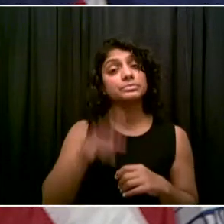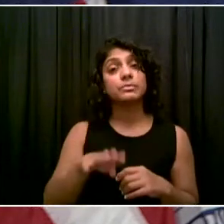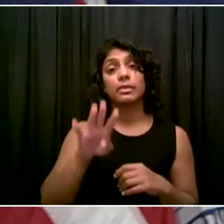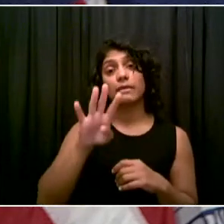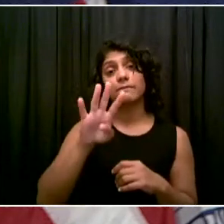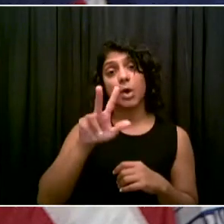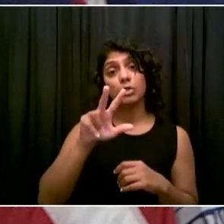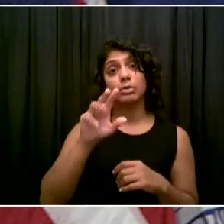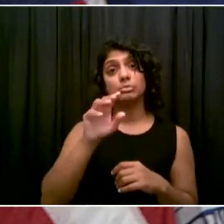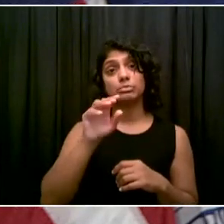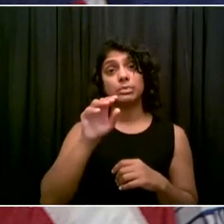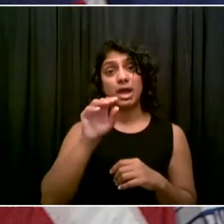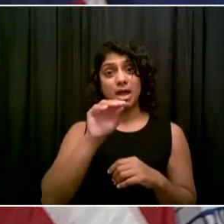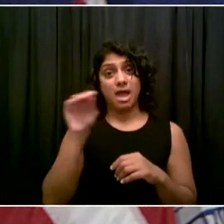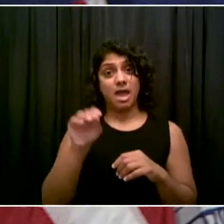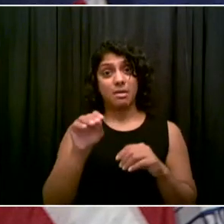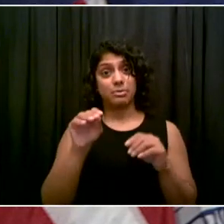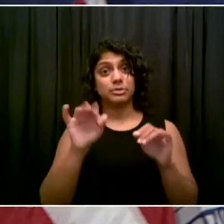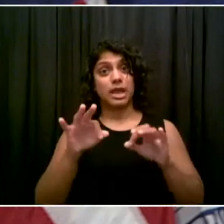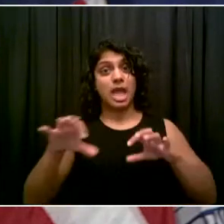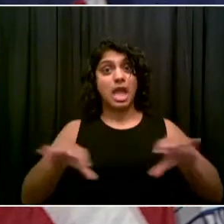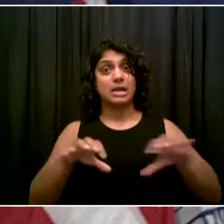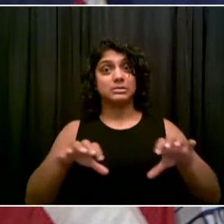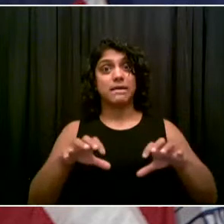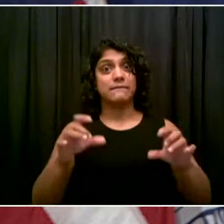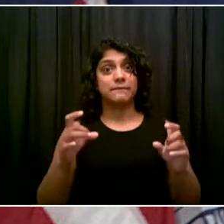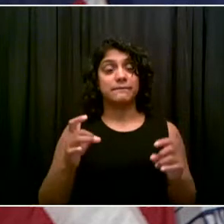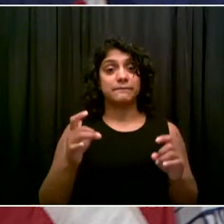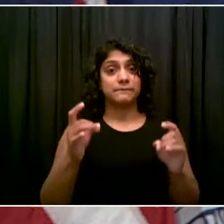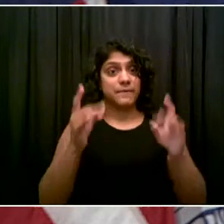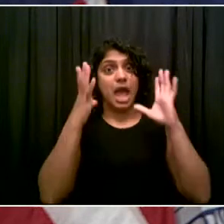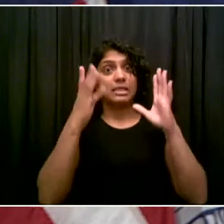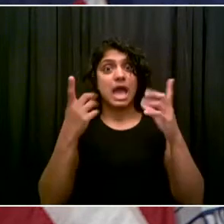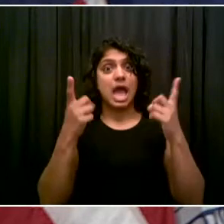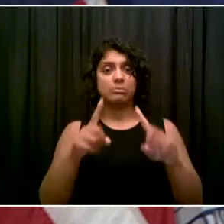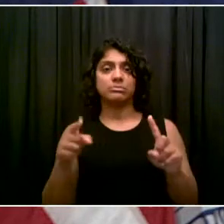FERERRING TO THE 43 ACTS OF VIOLENCE, 100%. EVERY ONE OF THESE